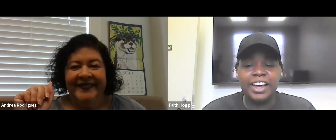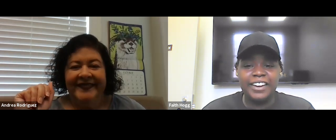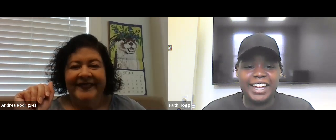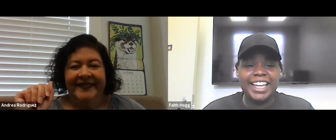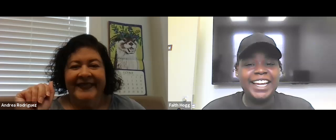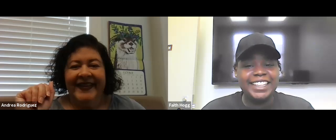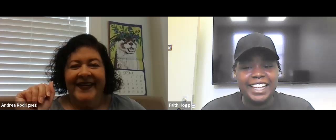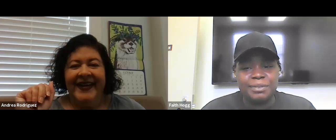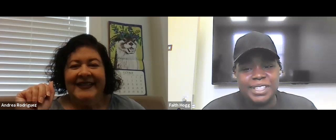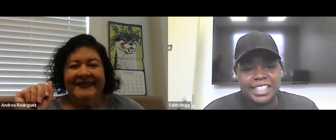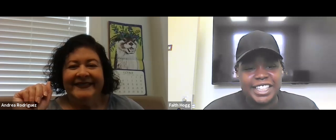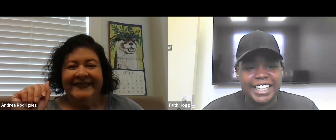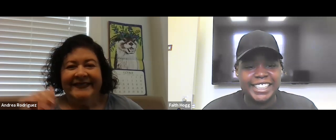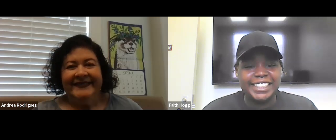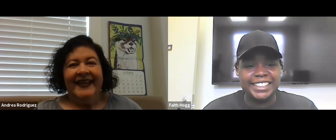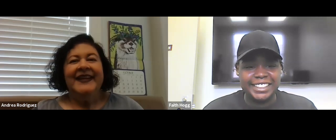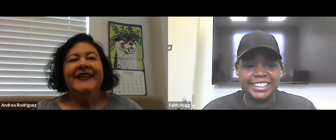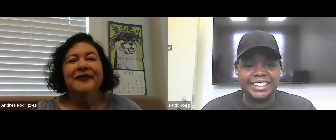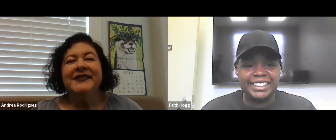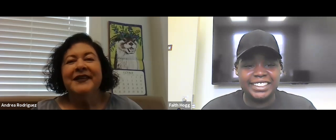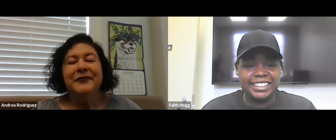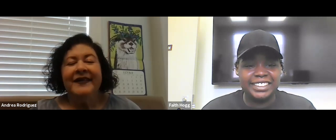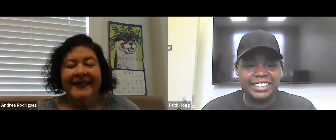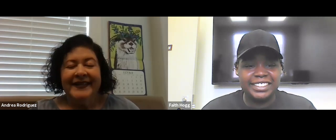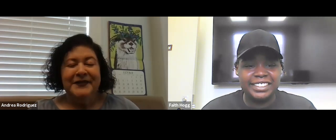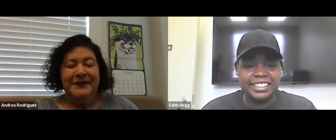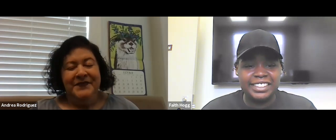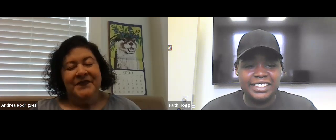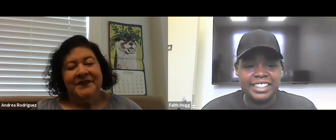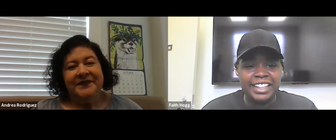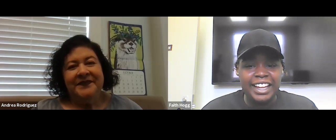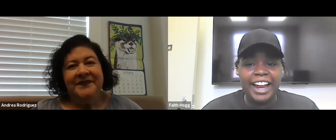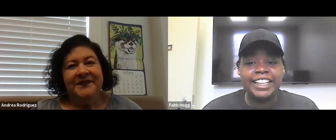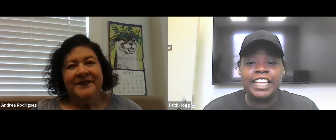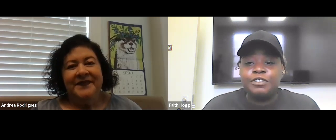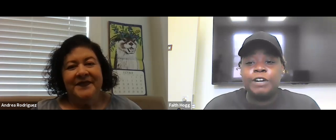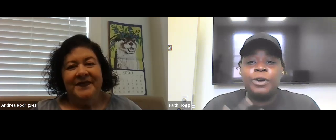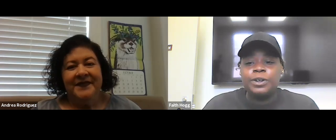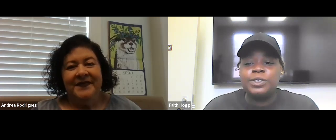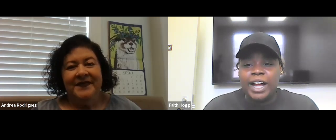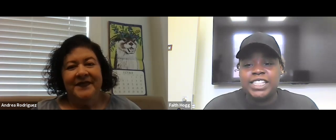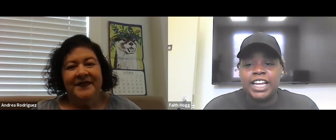Okay. Thank you, Miss Andrea. You're so welcome. Thank you for everyone who is watching,